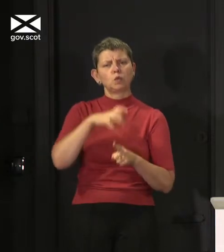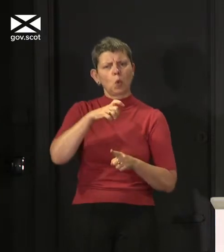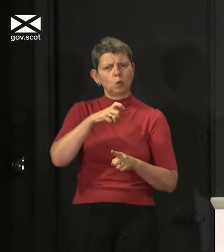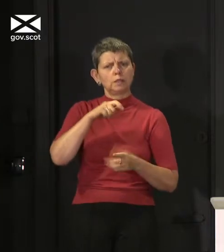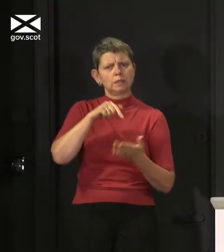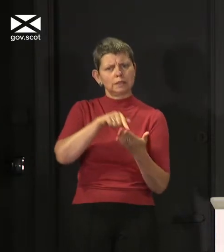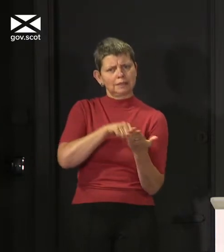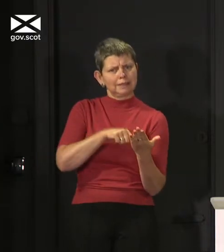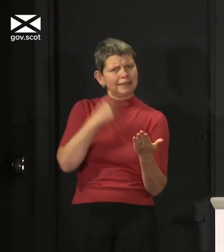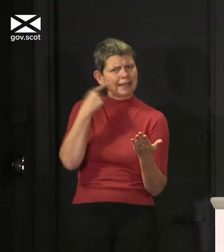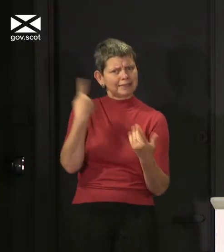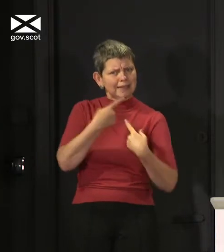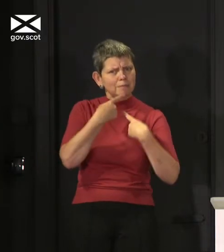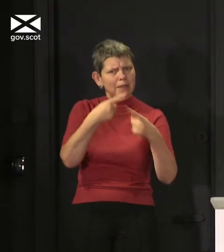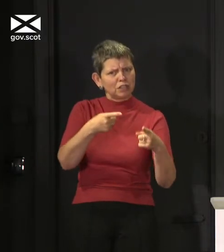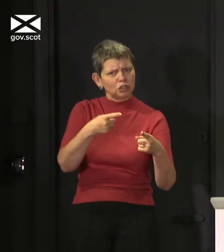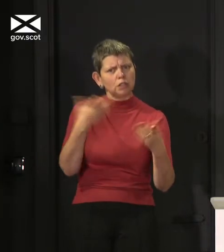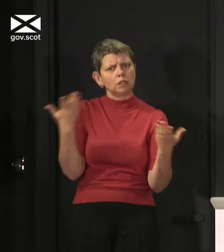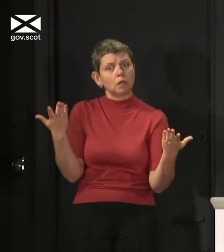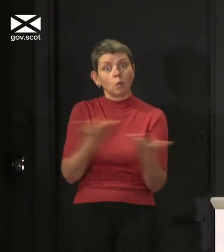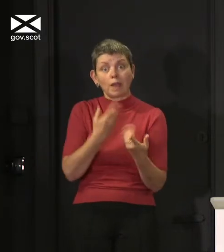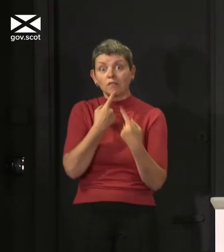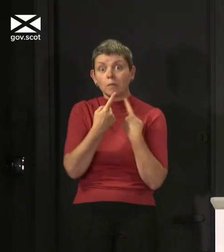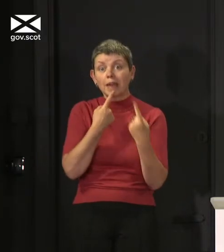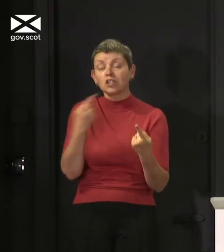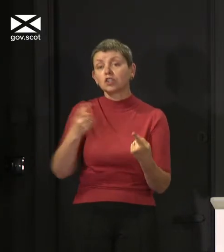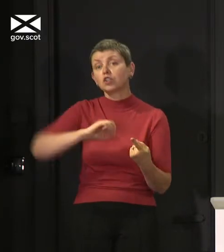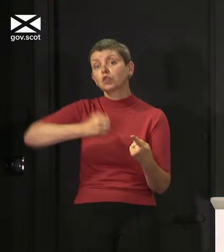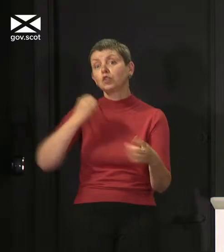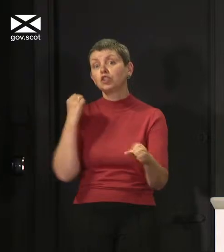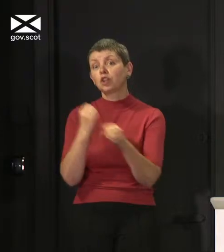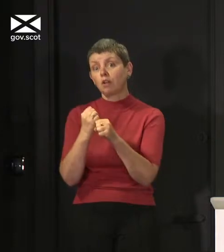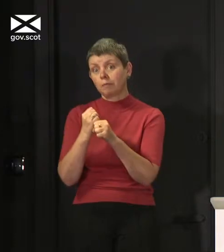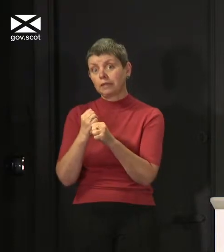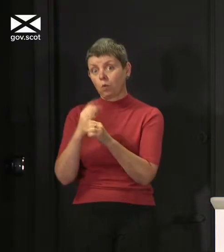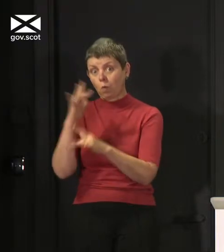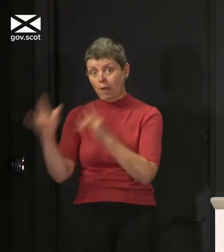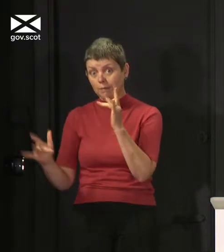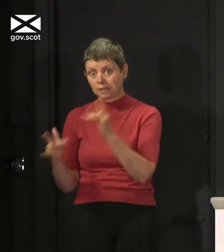on the Scottish Government's website, we are no longer, outside of those areas, recommending